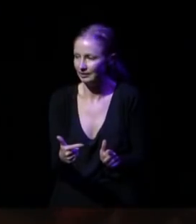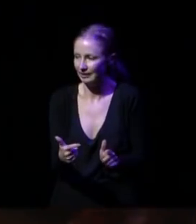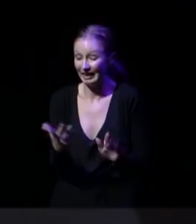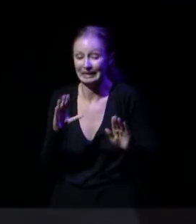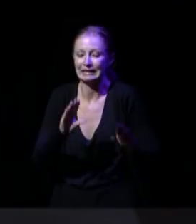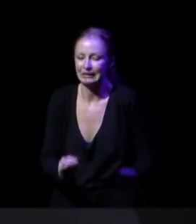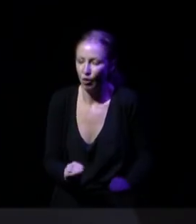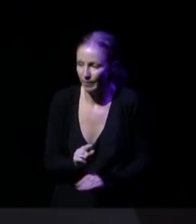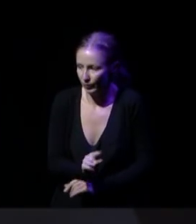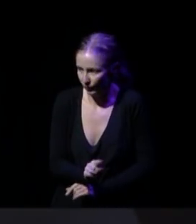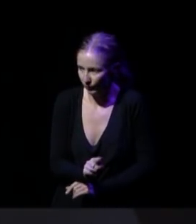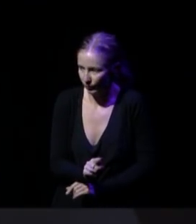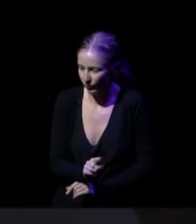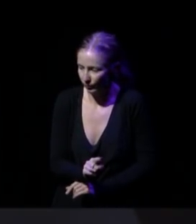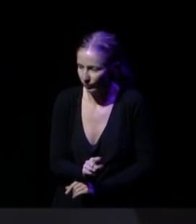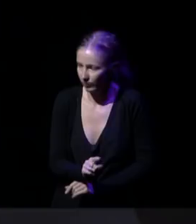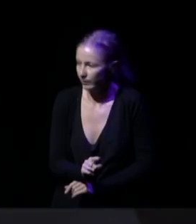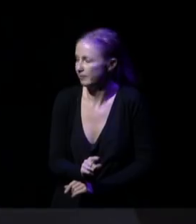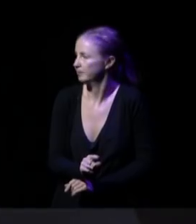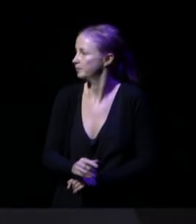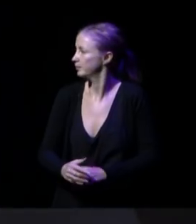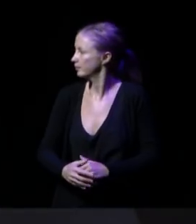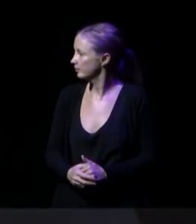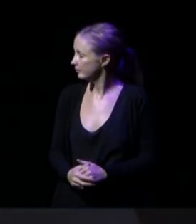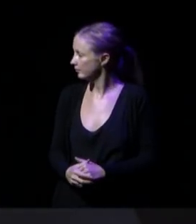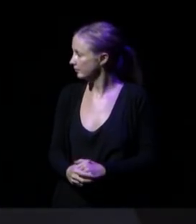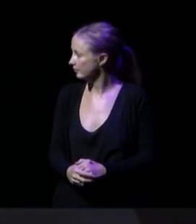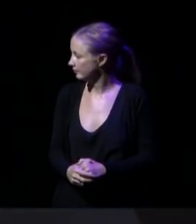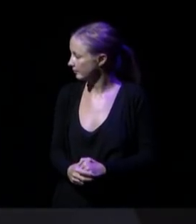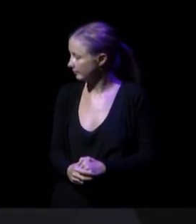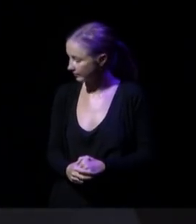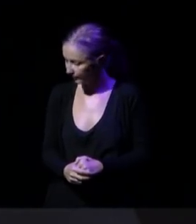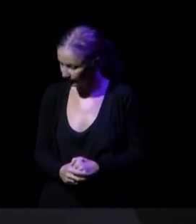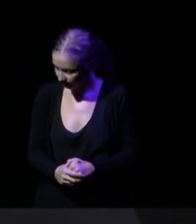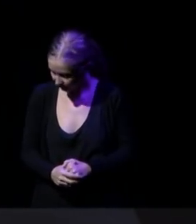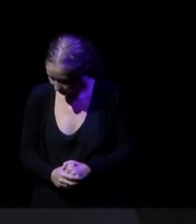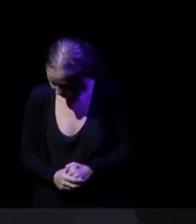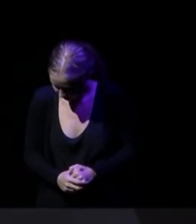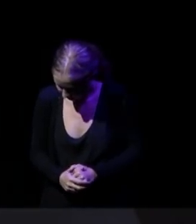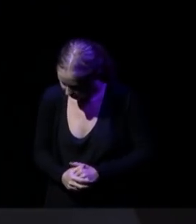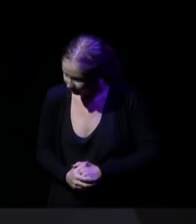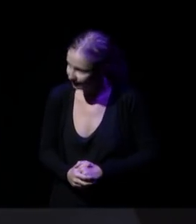So I think I love the nude body.